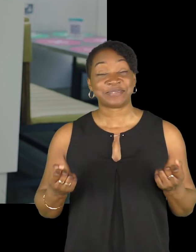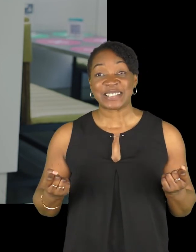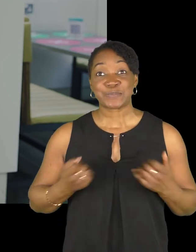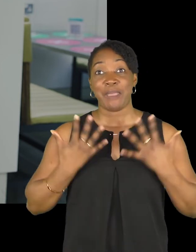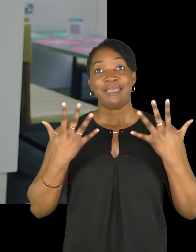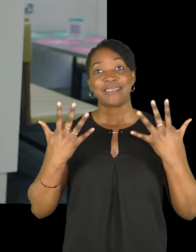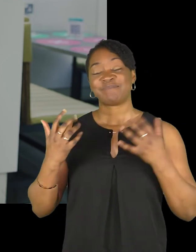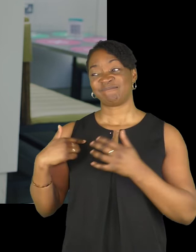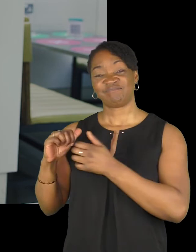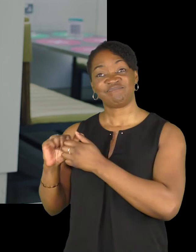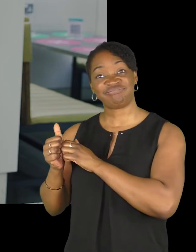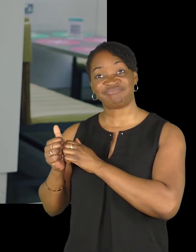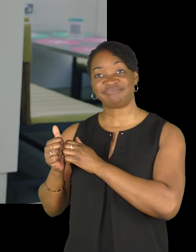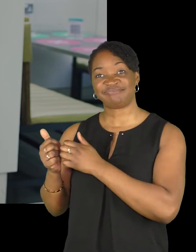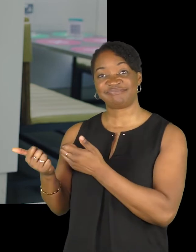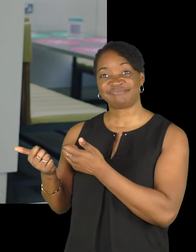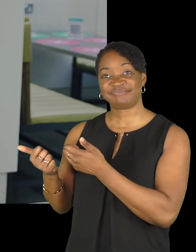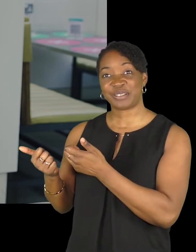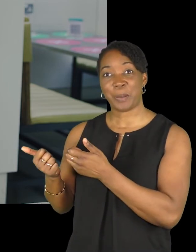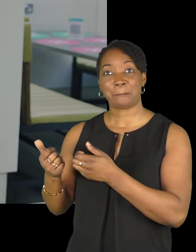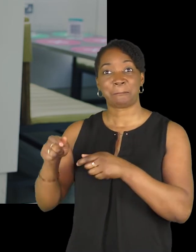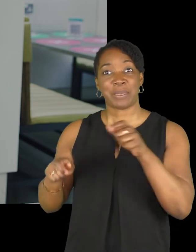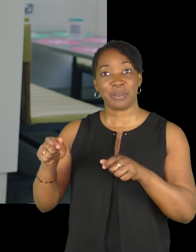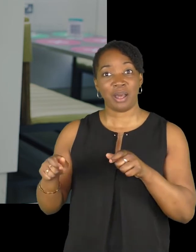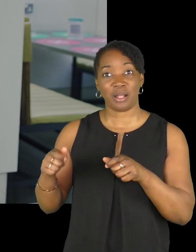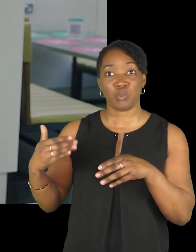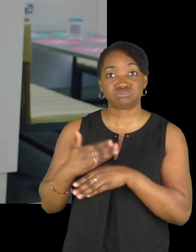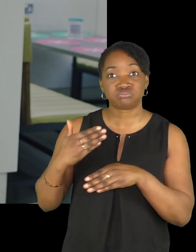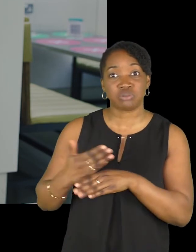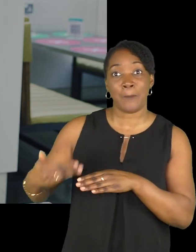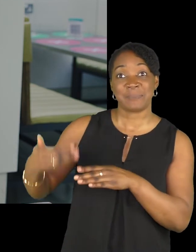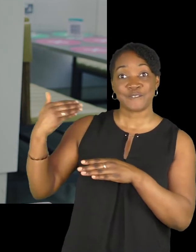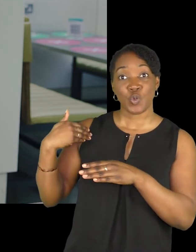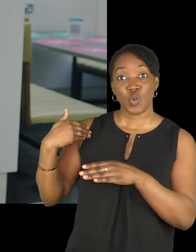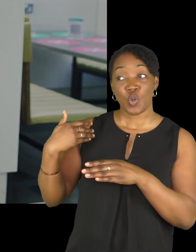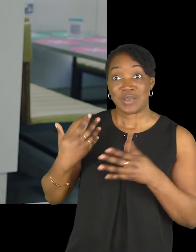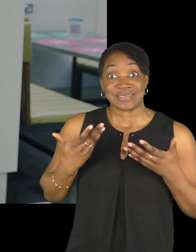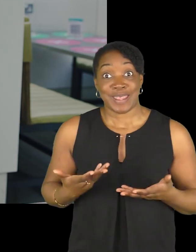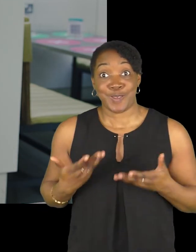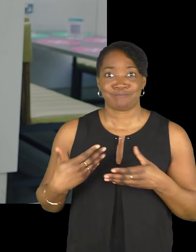inspired by my peers, by those who came before, by those who are doing things differently now, you